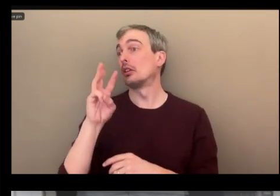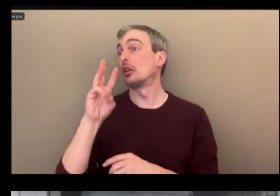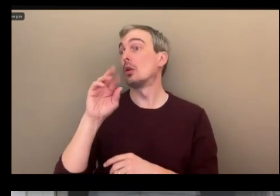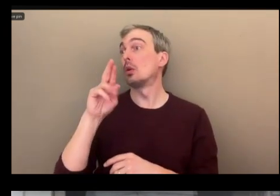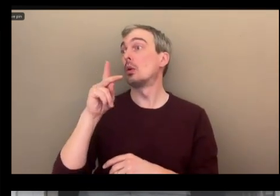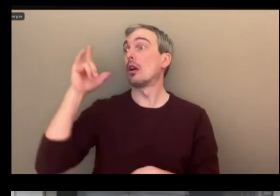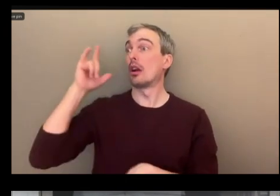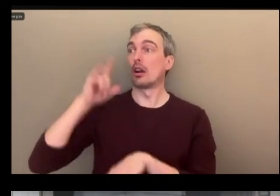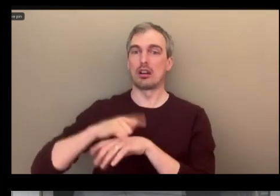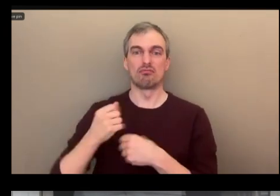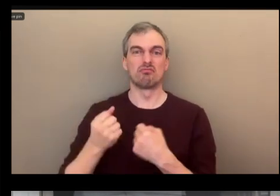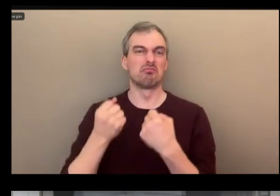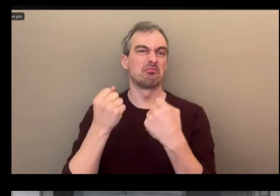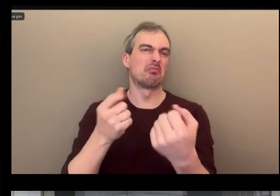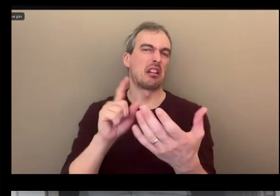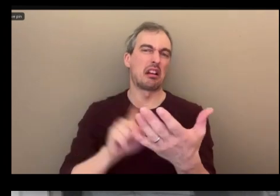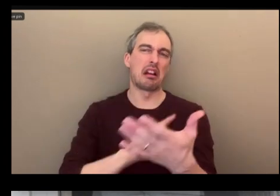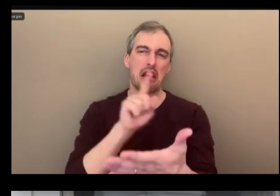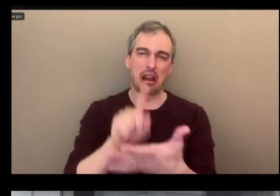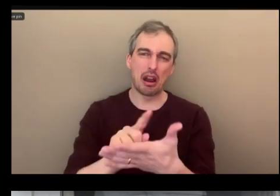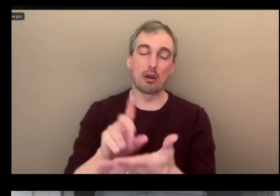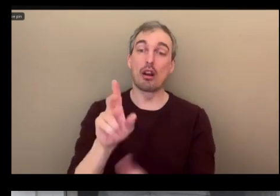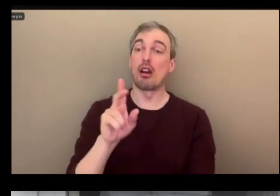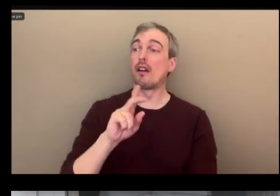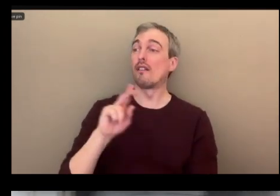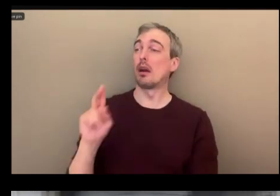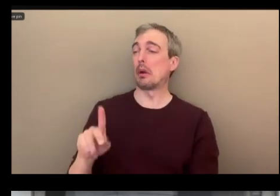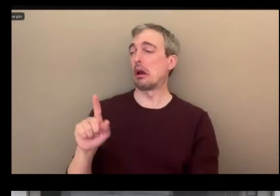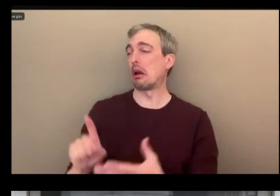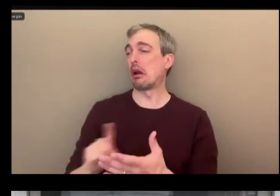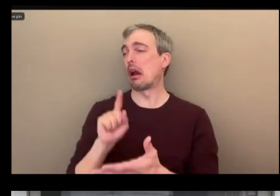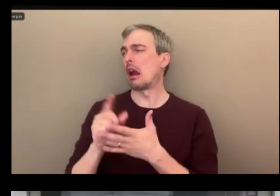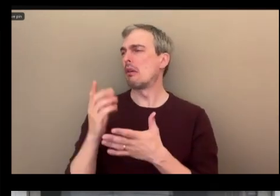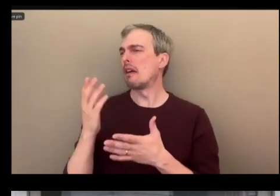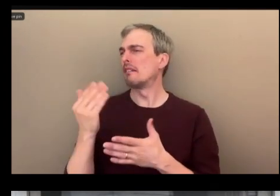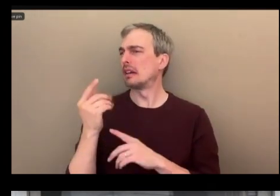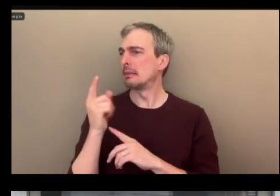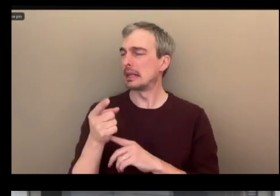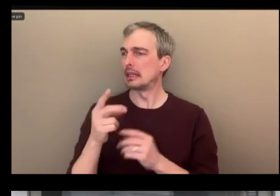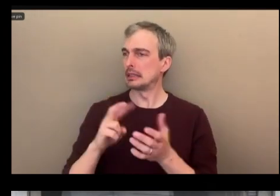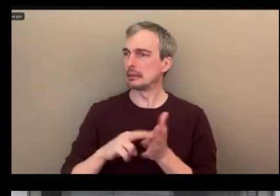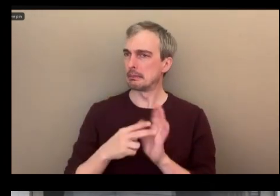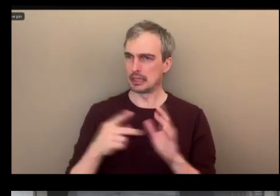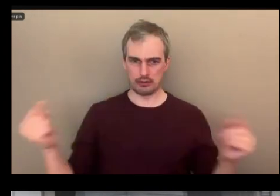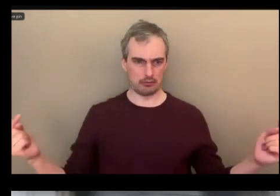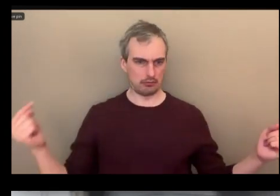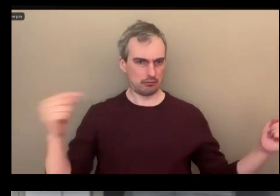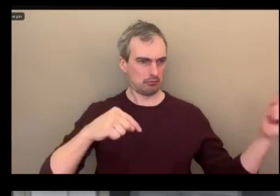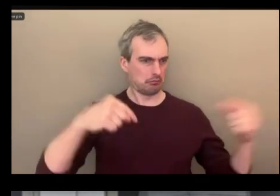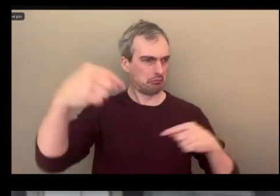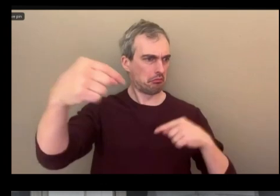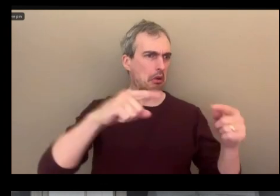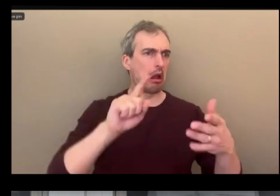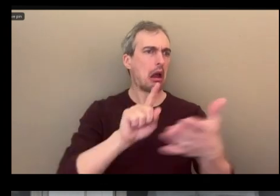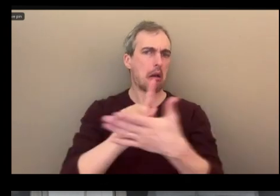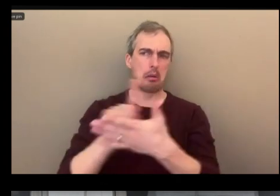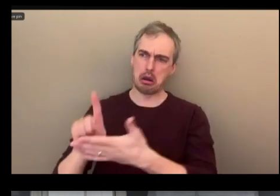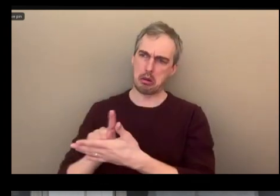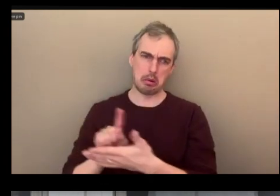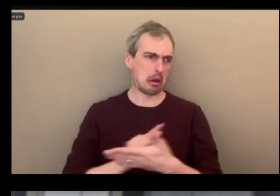about an hour and 15 minutes as well. So we're not too far away. We're pretty convenient. But it's in Freehold, New Jersey. So just to be very clear, it's not New York City.